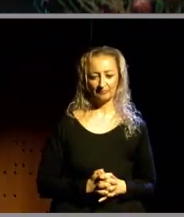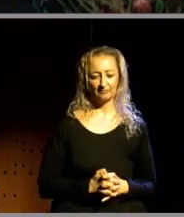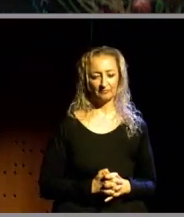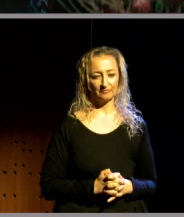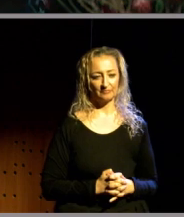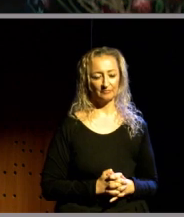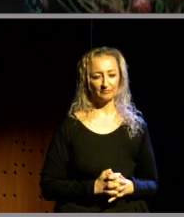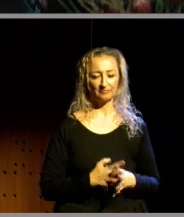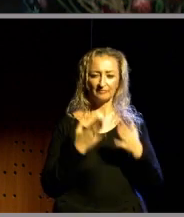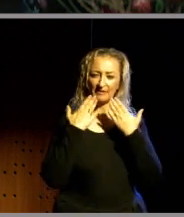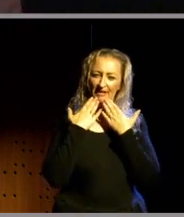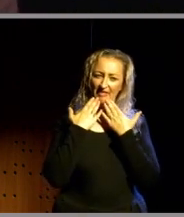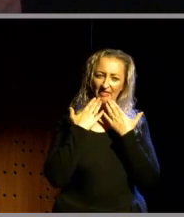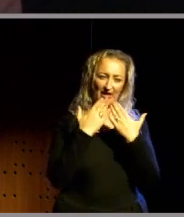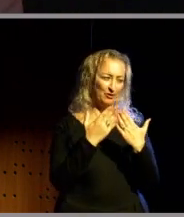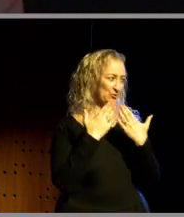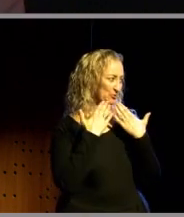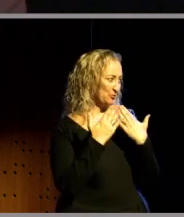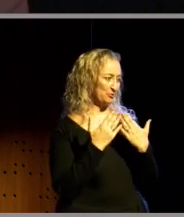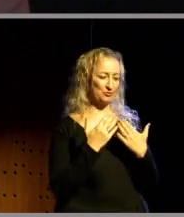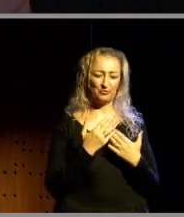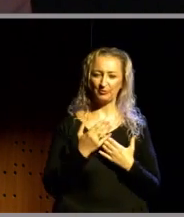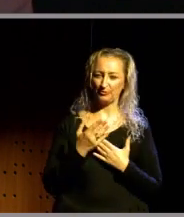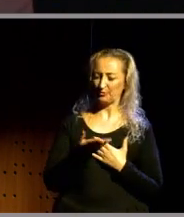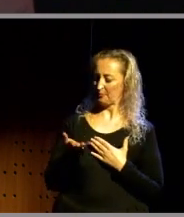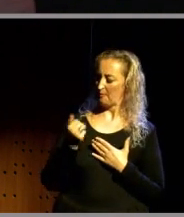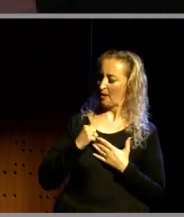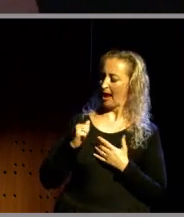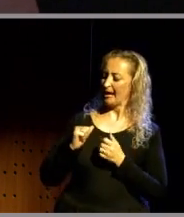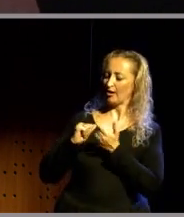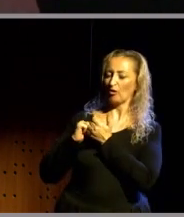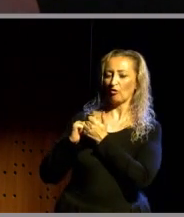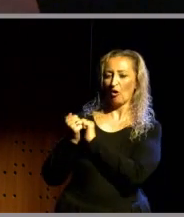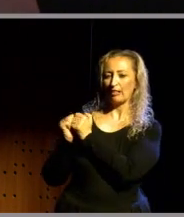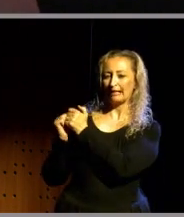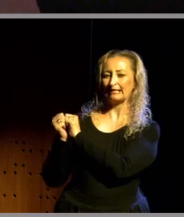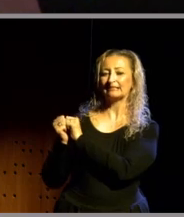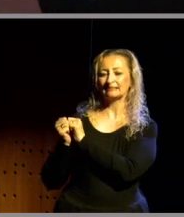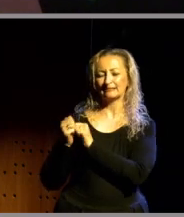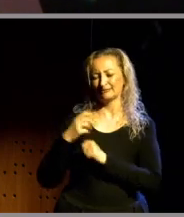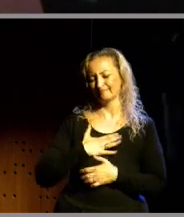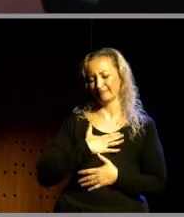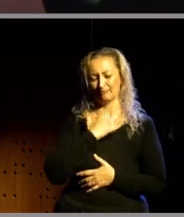Thank you, Francesca and my colleagues on the strategy panel. It's been a privilege to be working with you now.